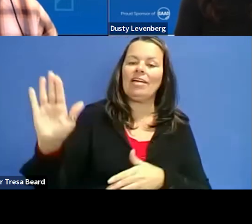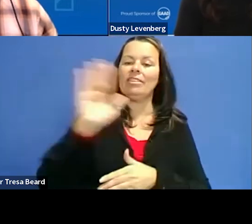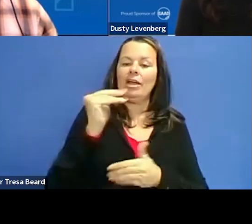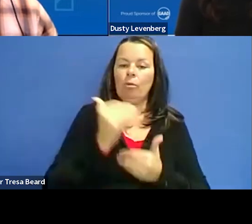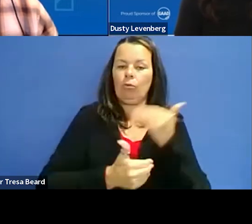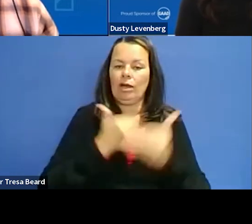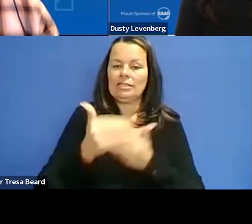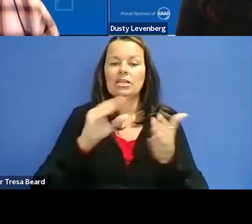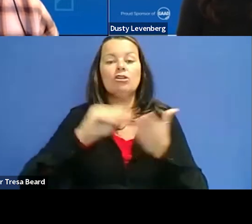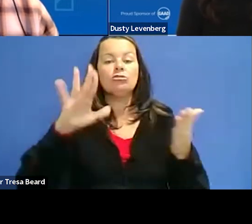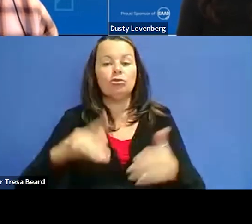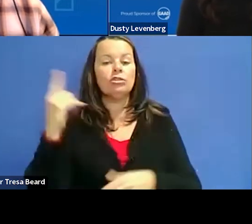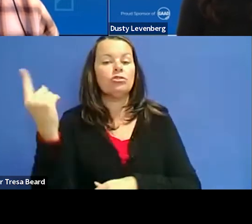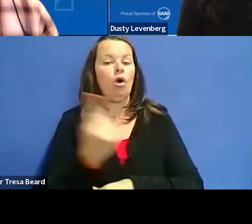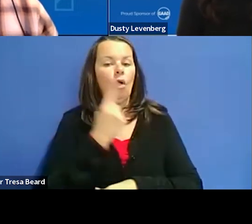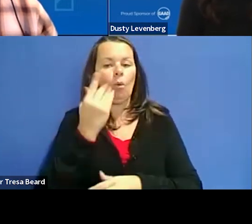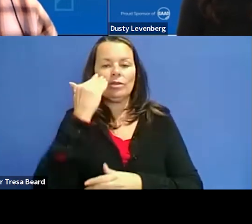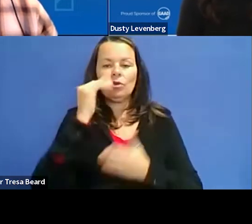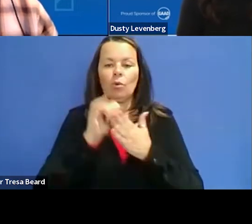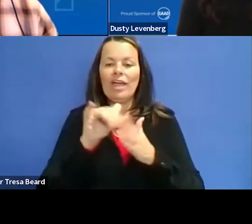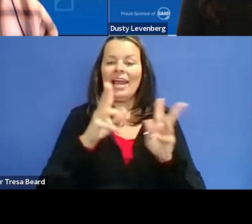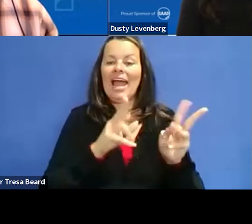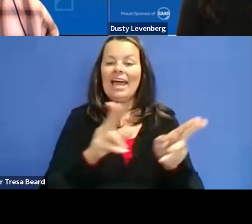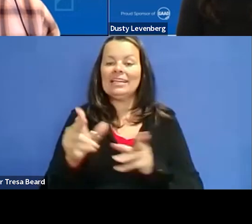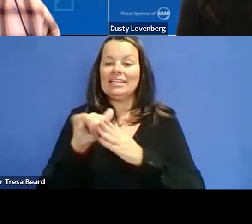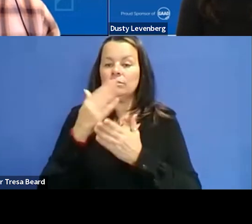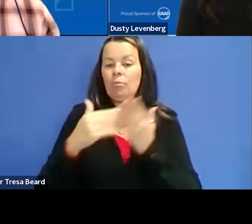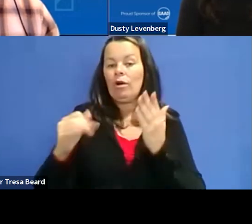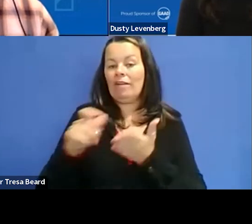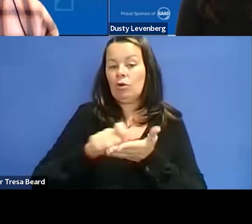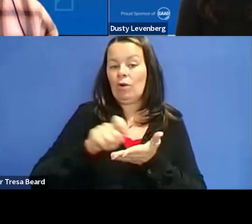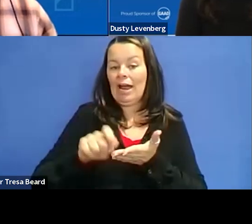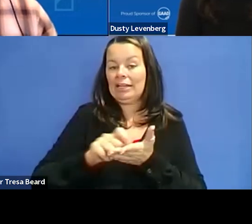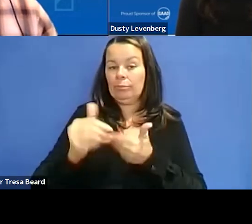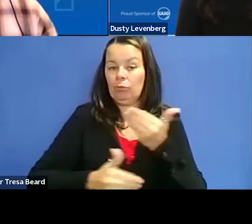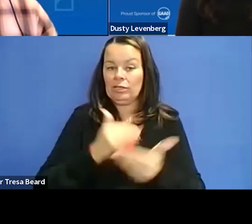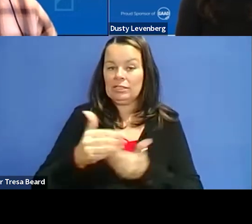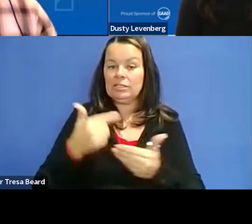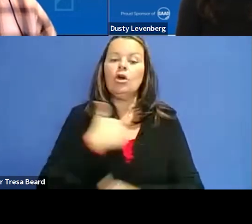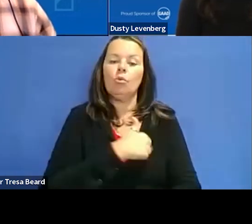We also need to teach students that adding captions, alternative text, checking